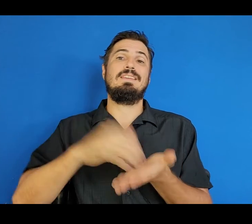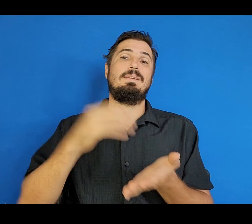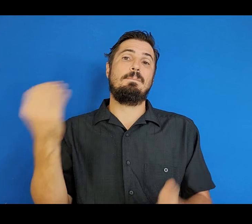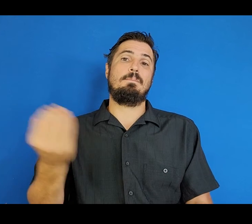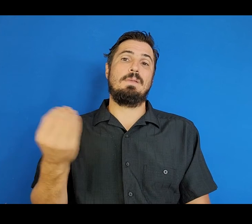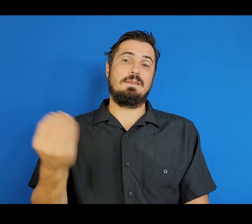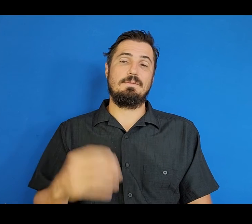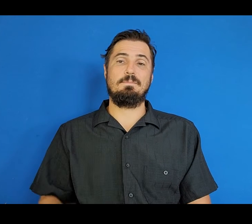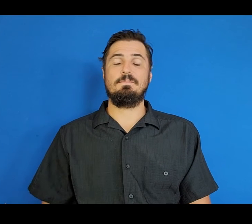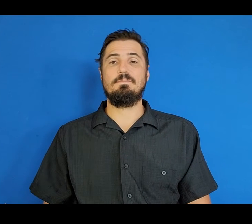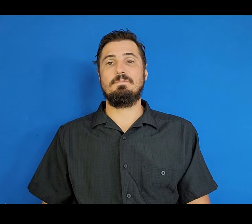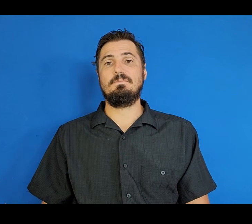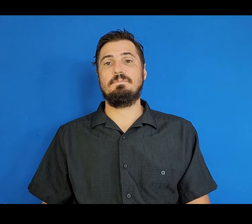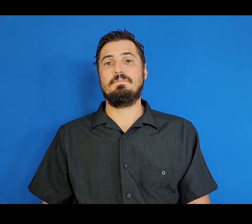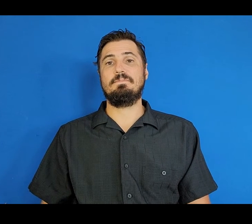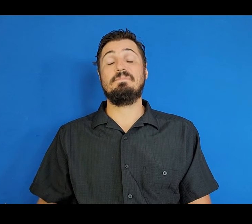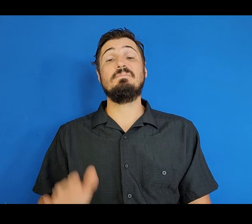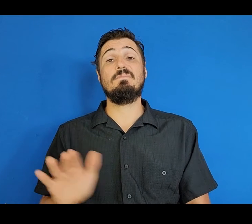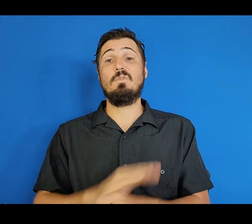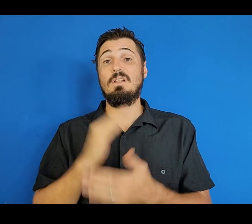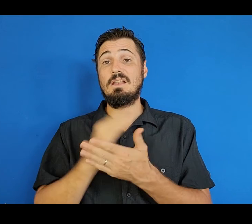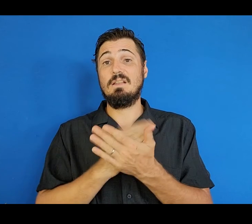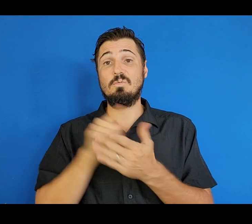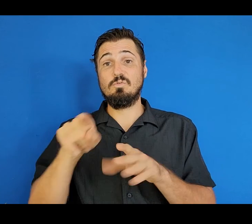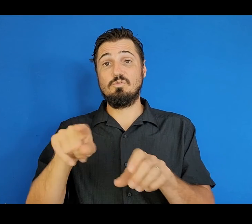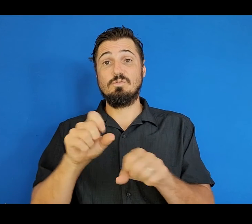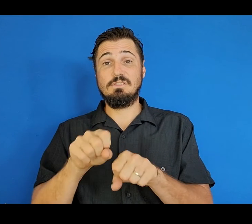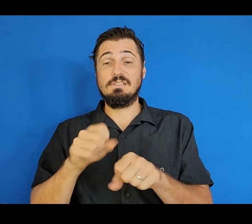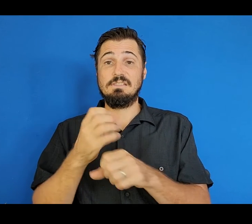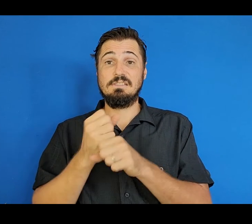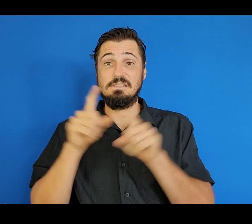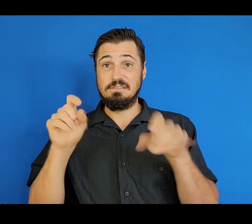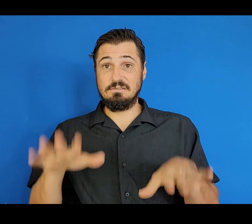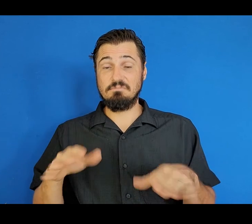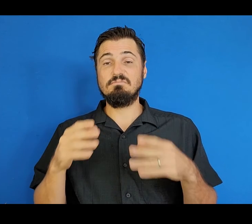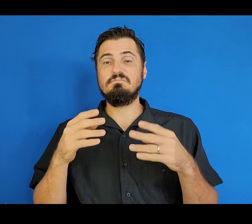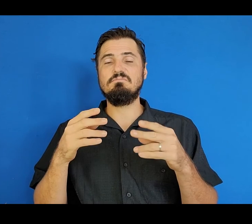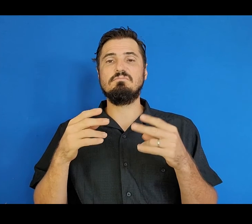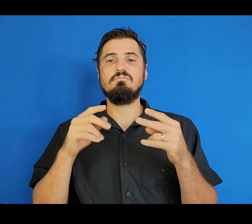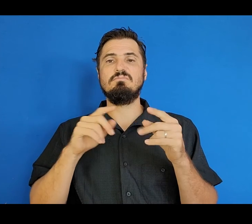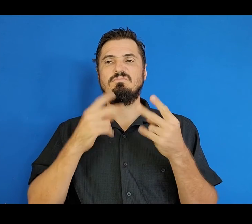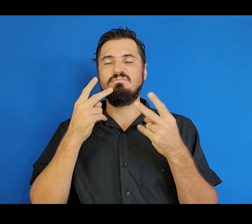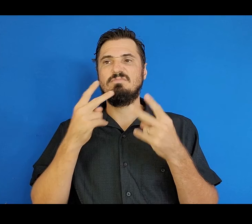For a full list of testing locations, visit Kauai.gov/COVIDtest.